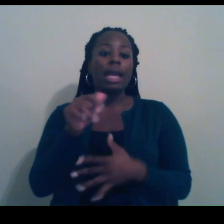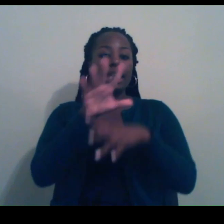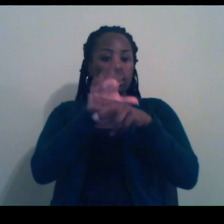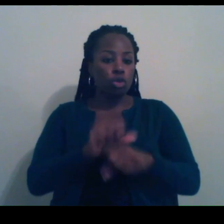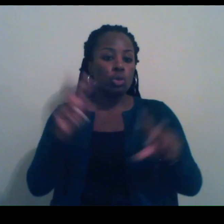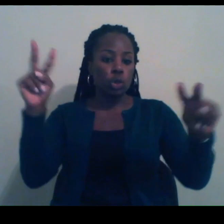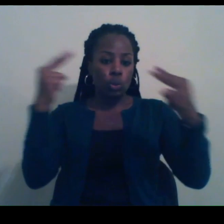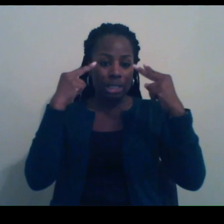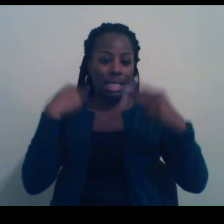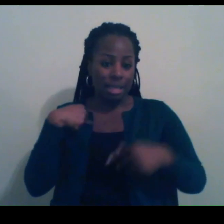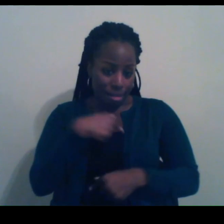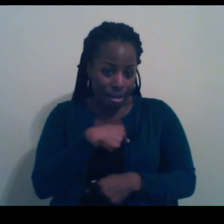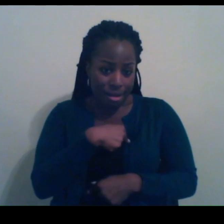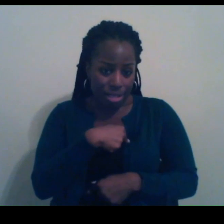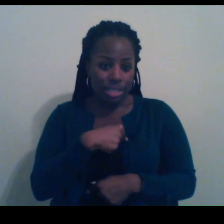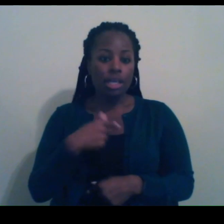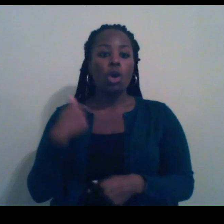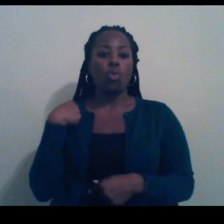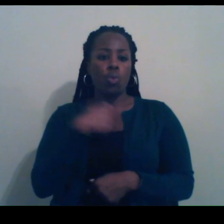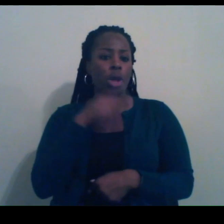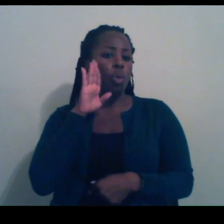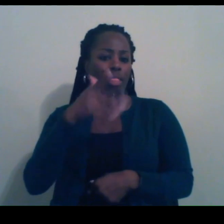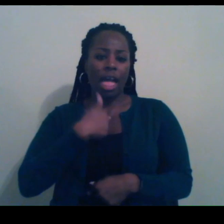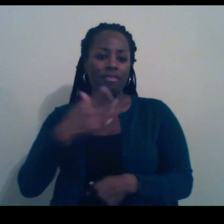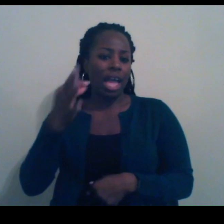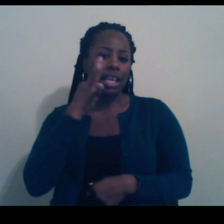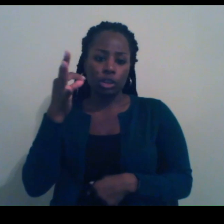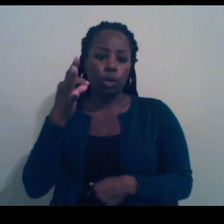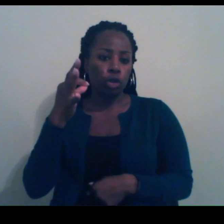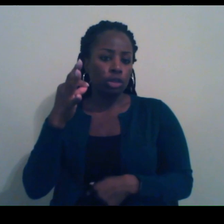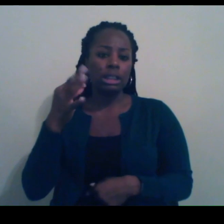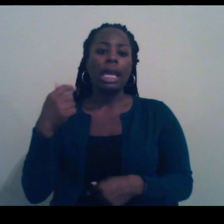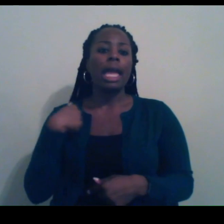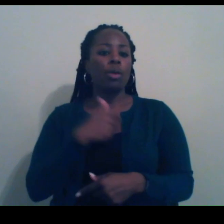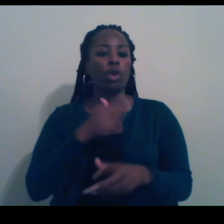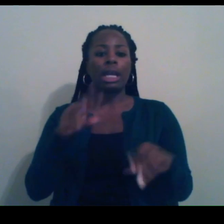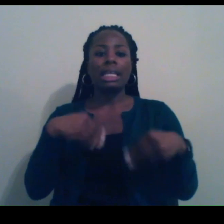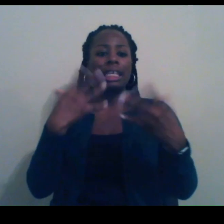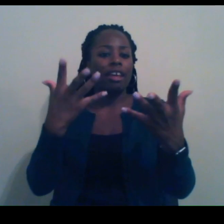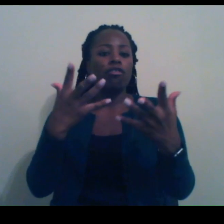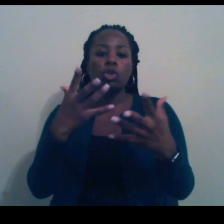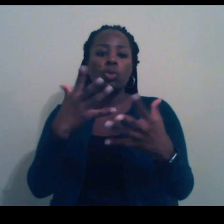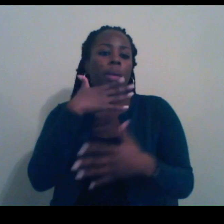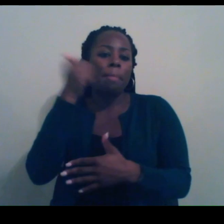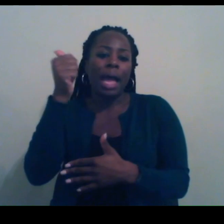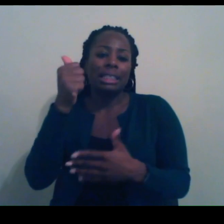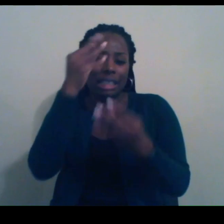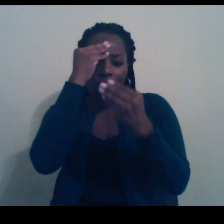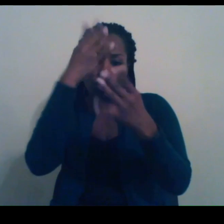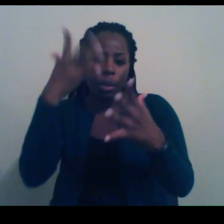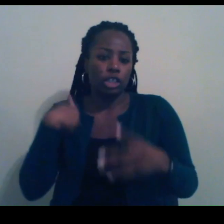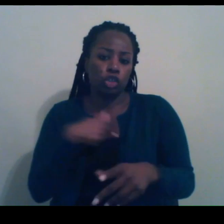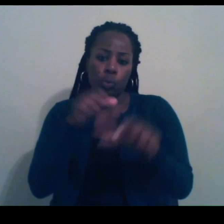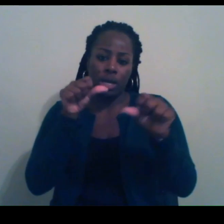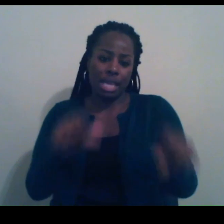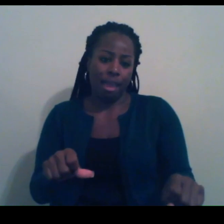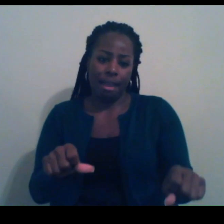give you the best and most high-quality real-time information and the best people in the world